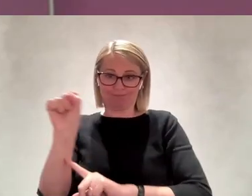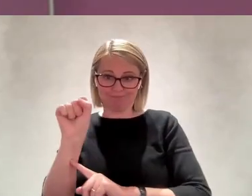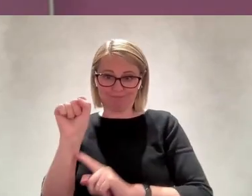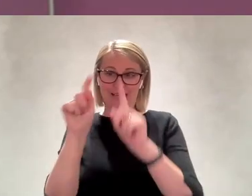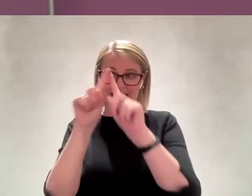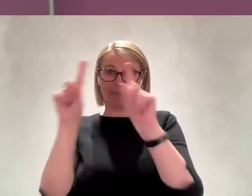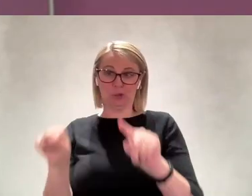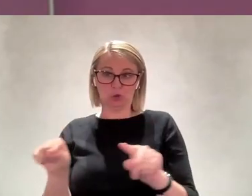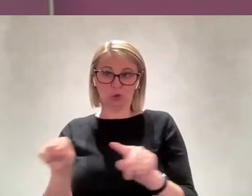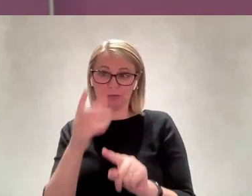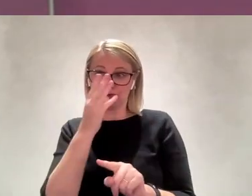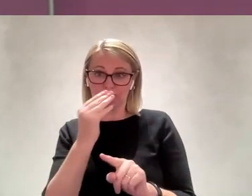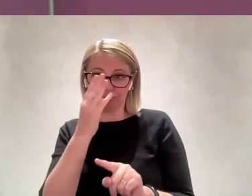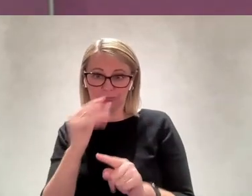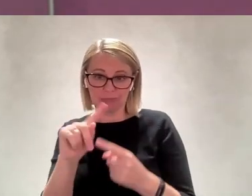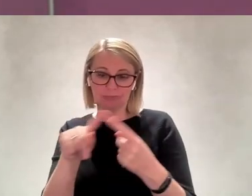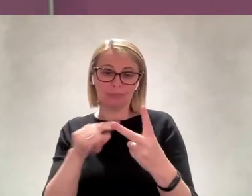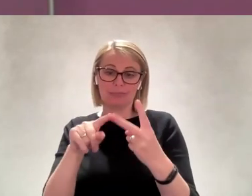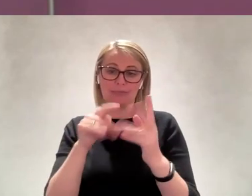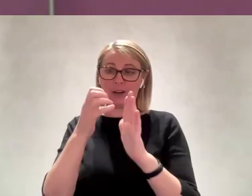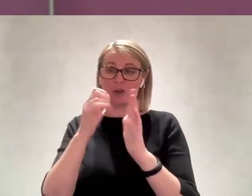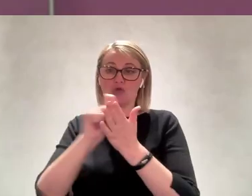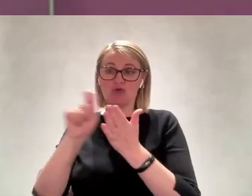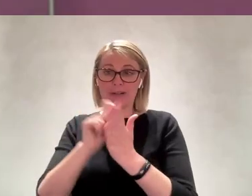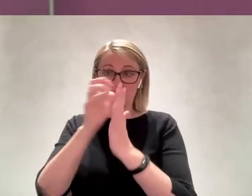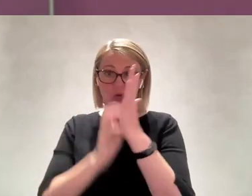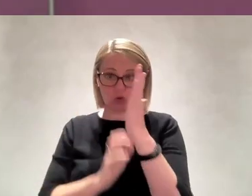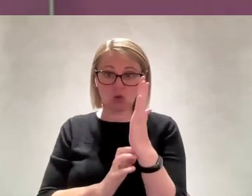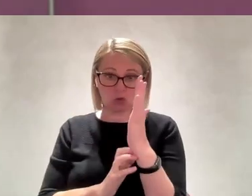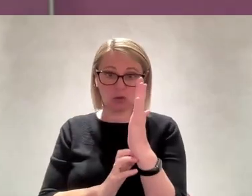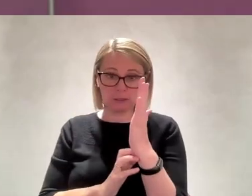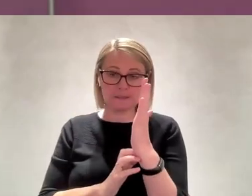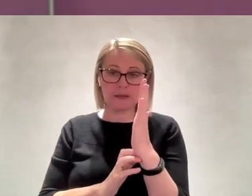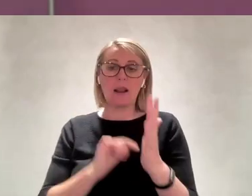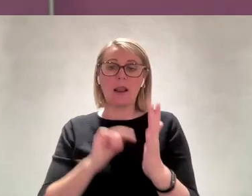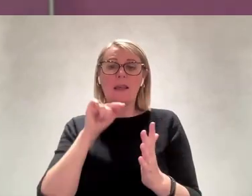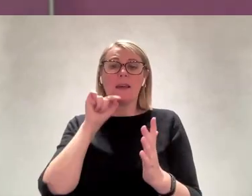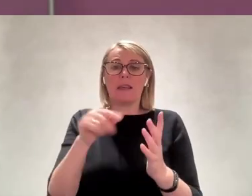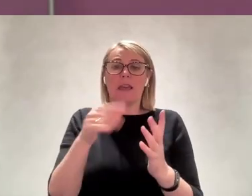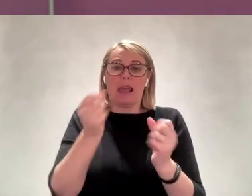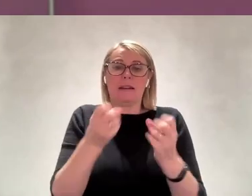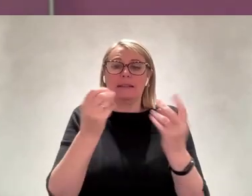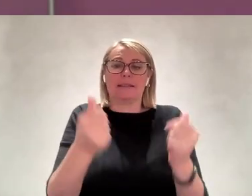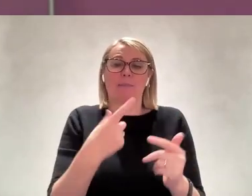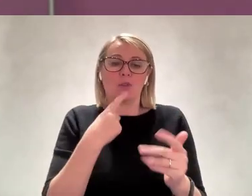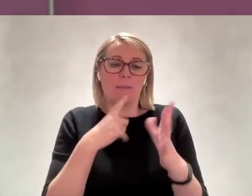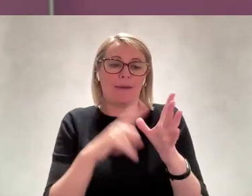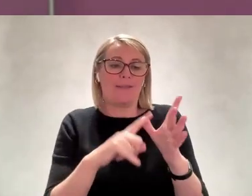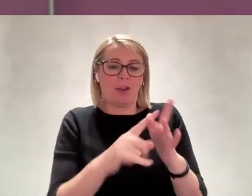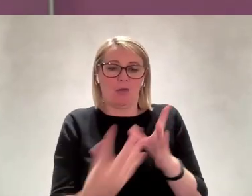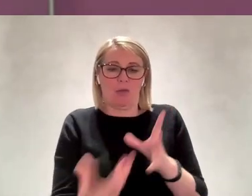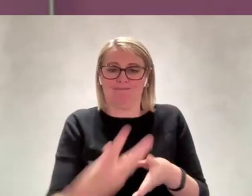certainly images and also written content that has had some sort of AI interaction.